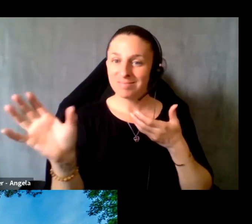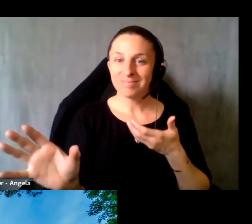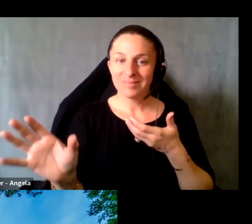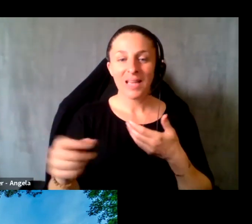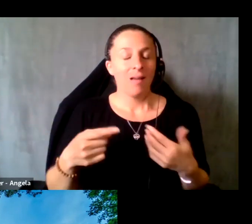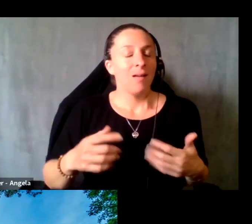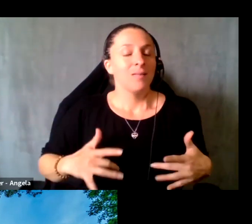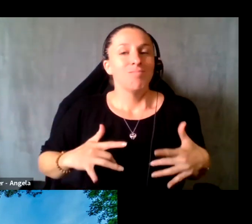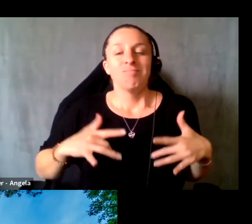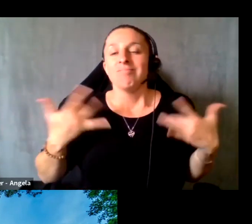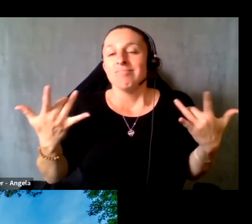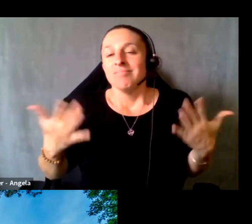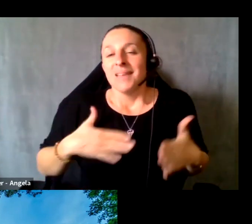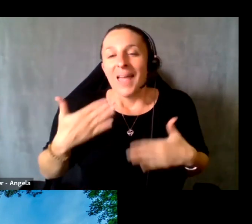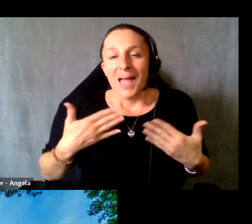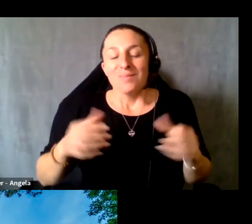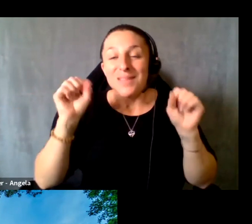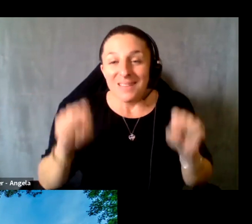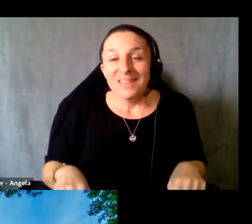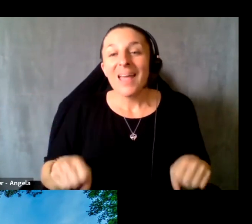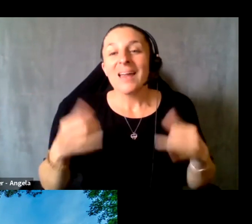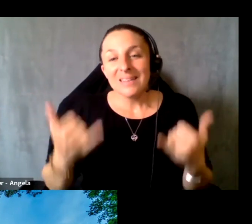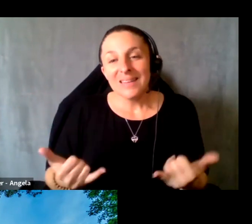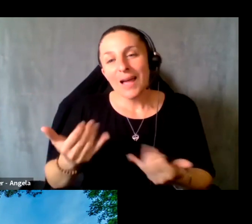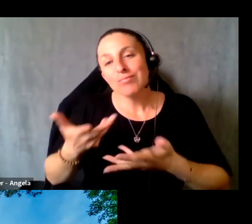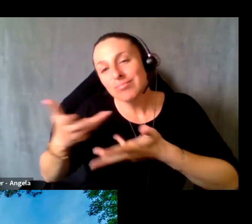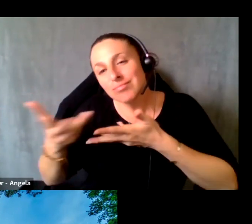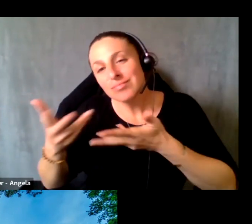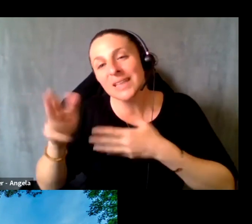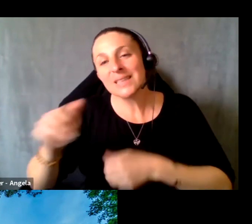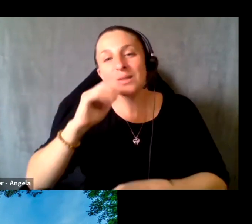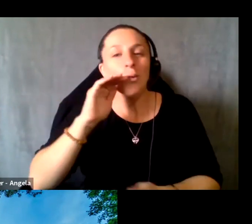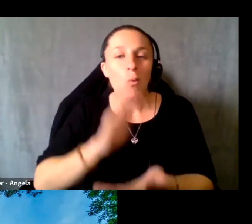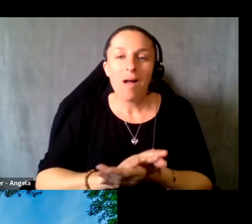so happy to now be able to, you know, interact with his wife on the daily basis and it just